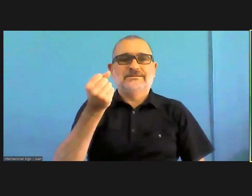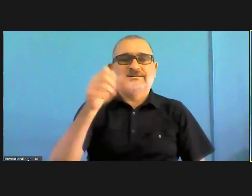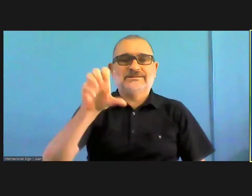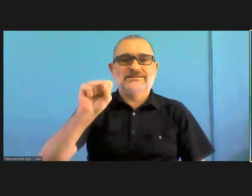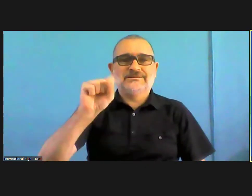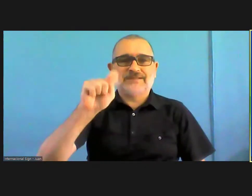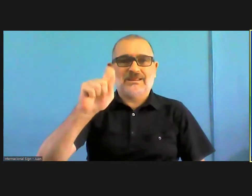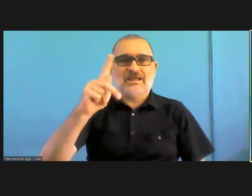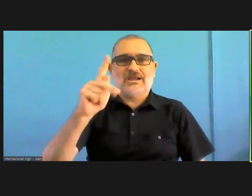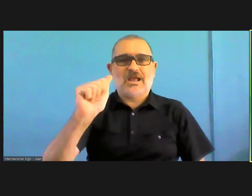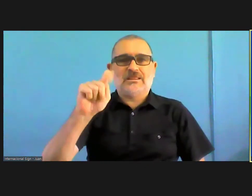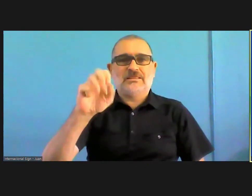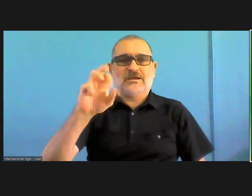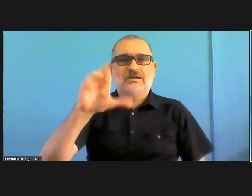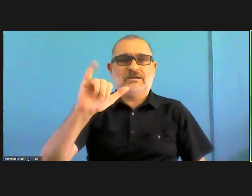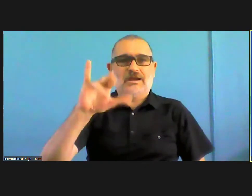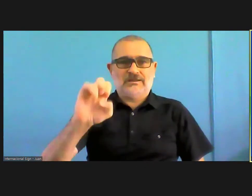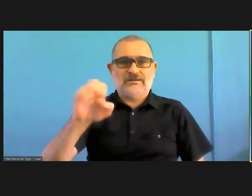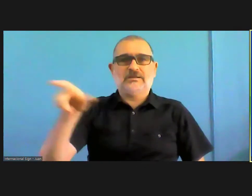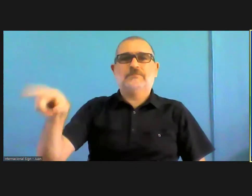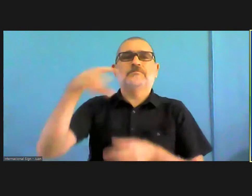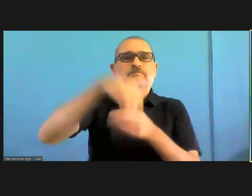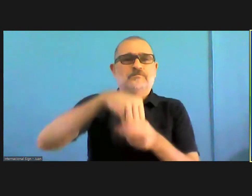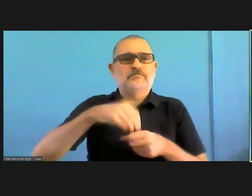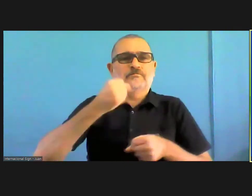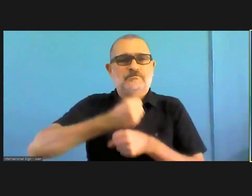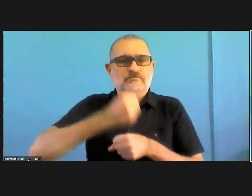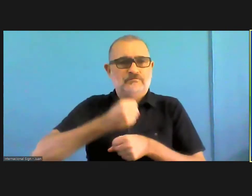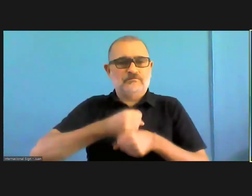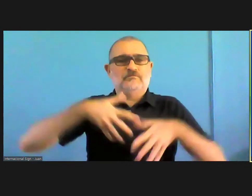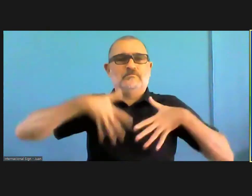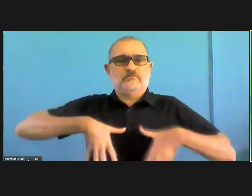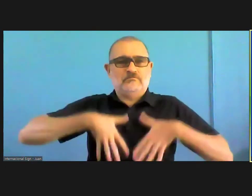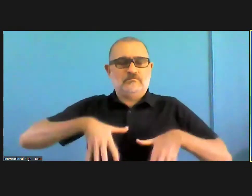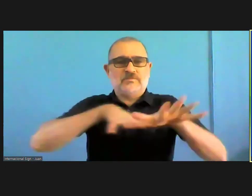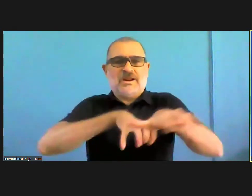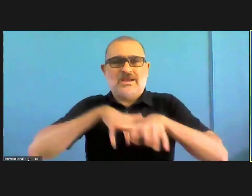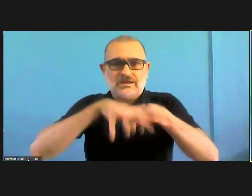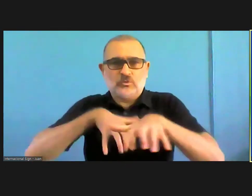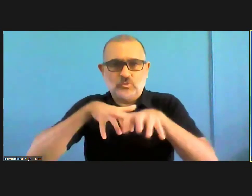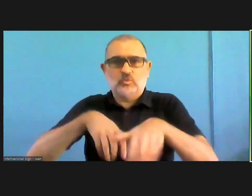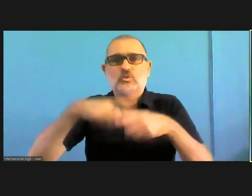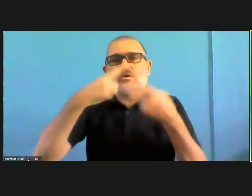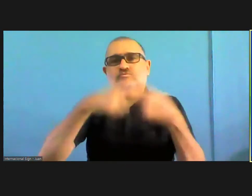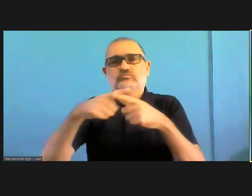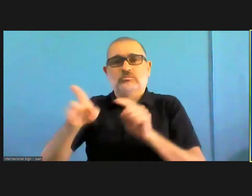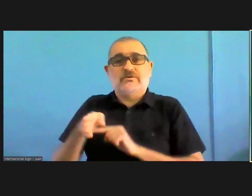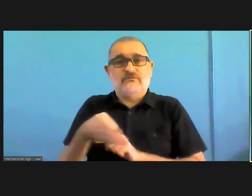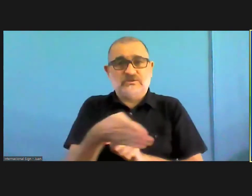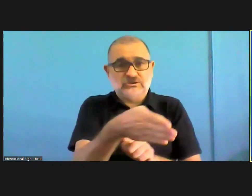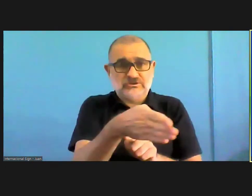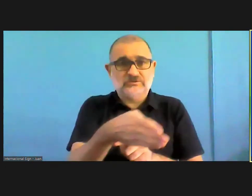named as man of the year for 2010. It's an honor and privilege to have you with us